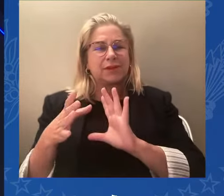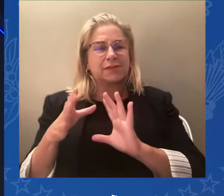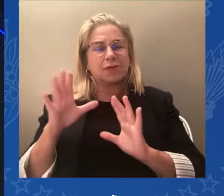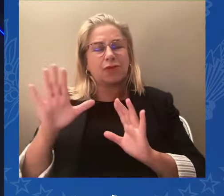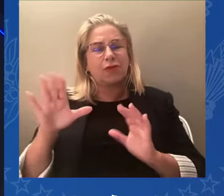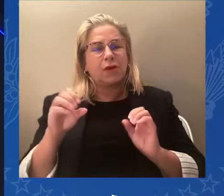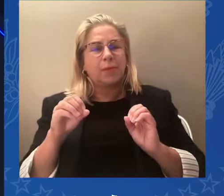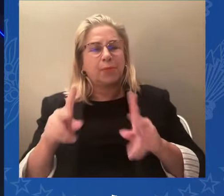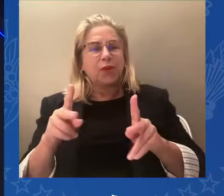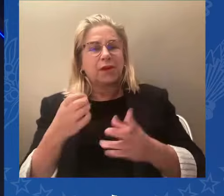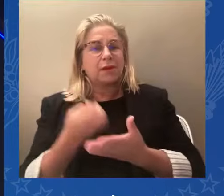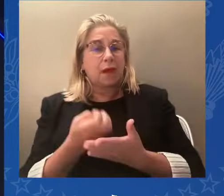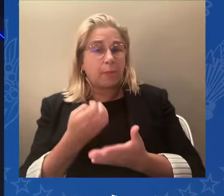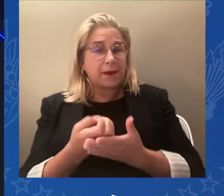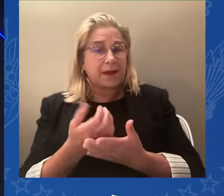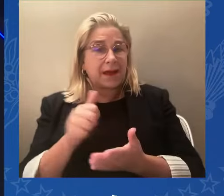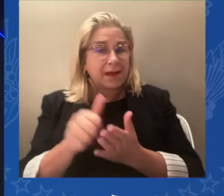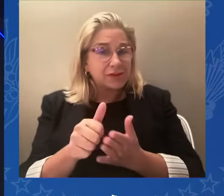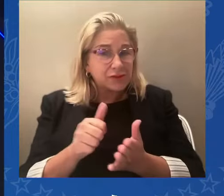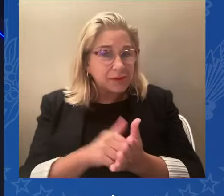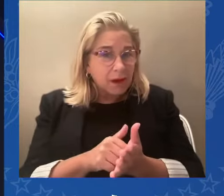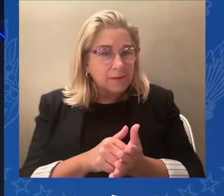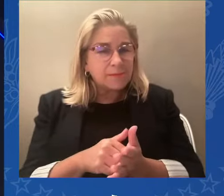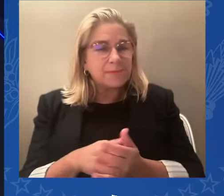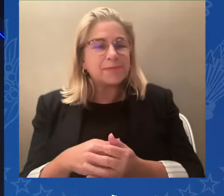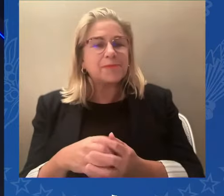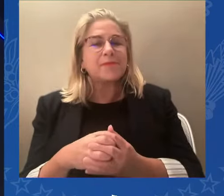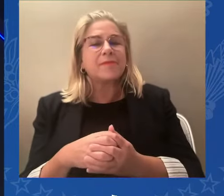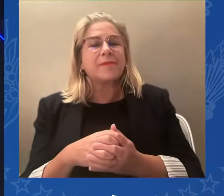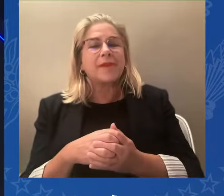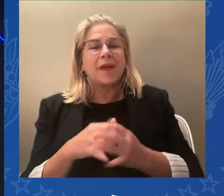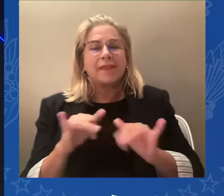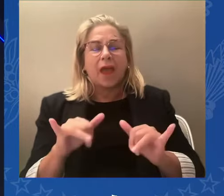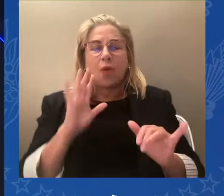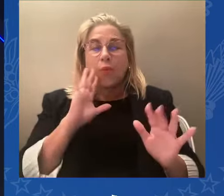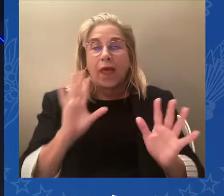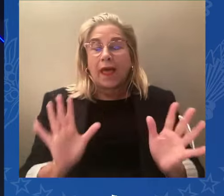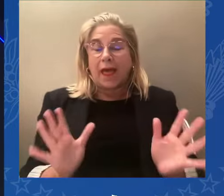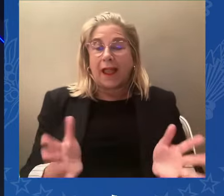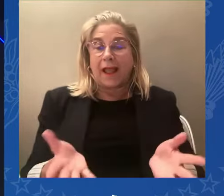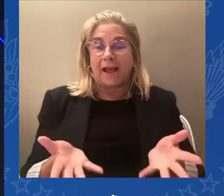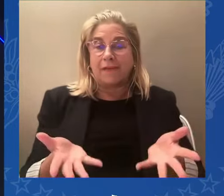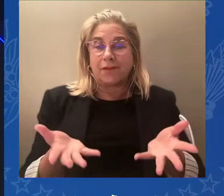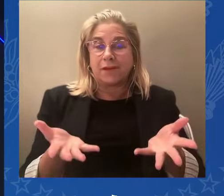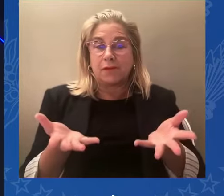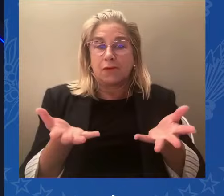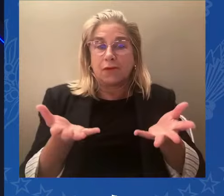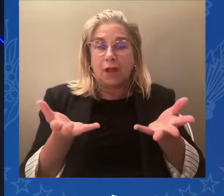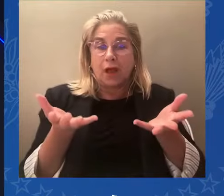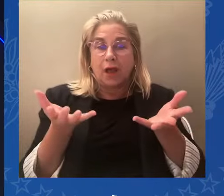As we leave the annual Legislative Conference and return to our home states and communities,